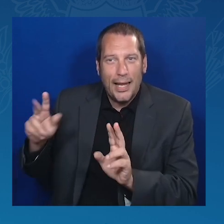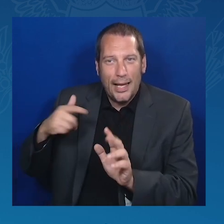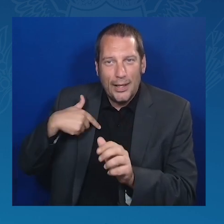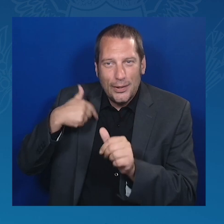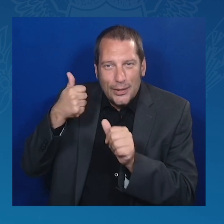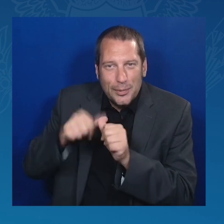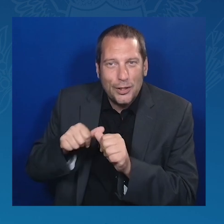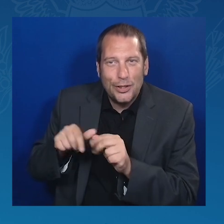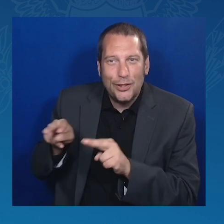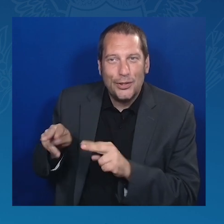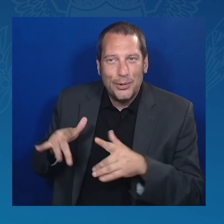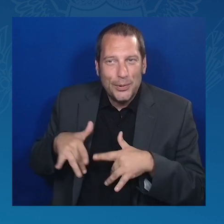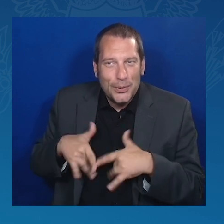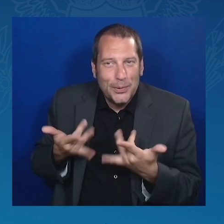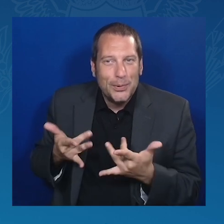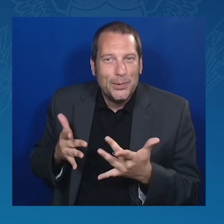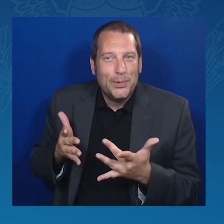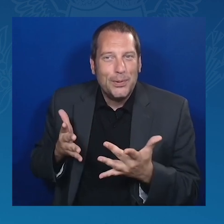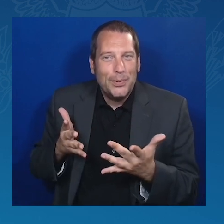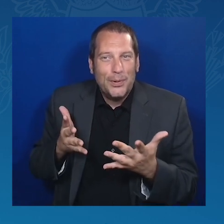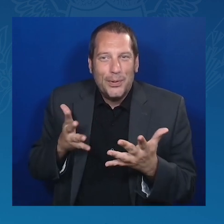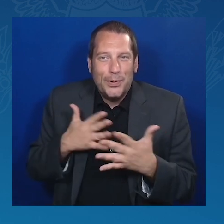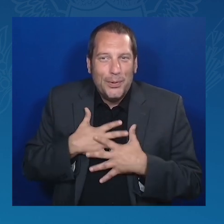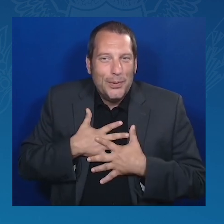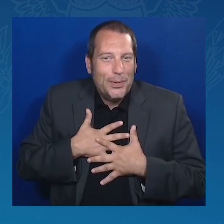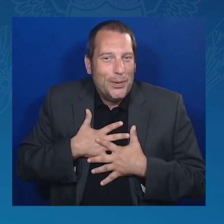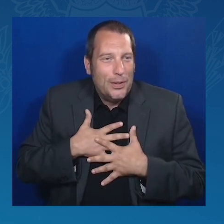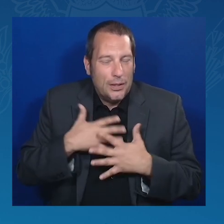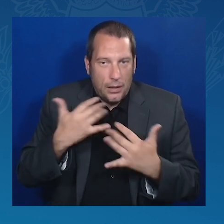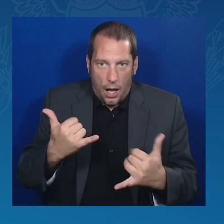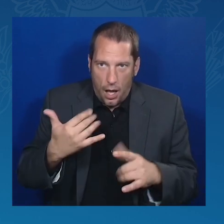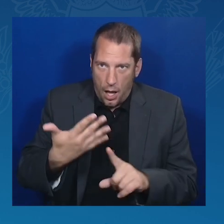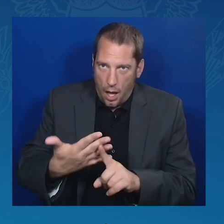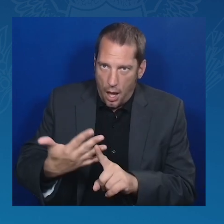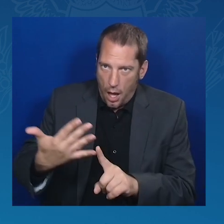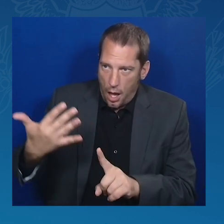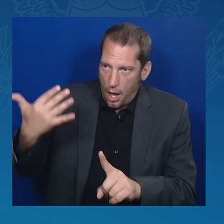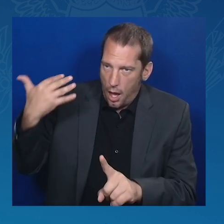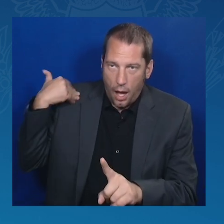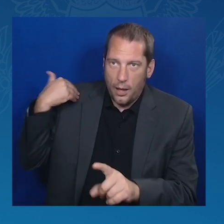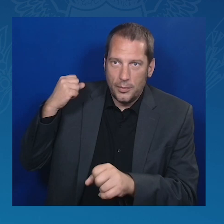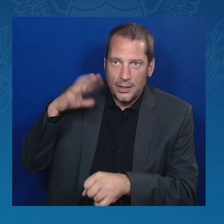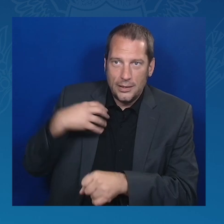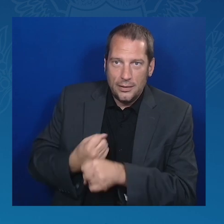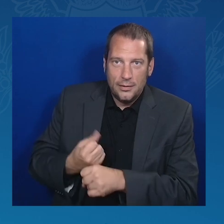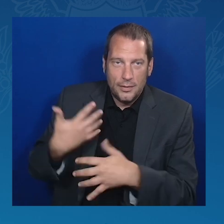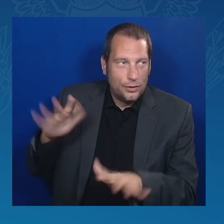And, I just feel very lucky to be here. And I feel lucky that they get to see me up here speaking to you. And it's so nice to be up here